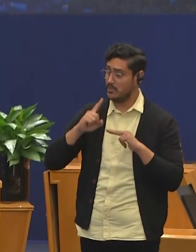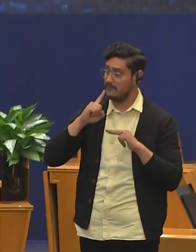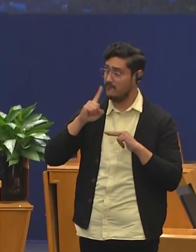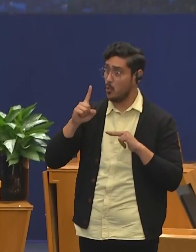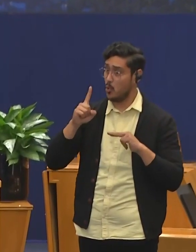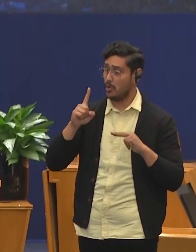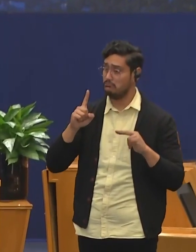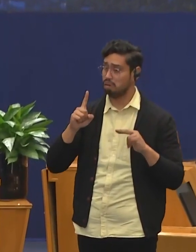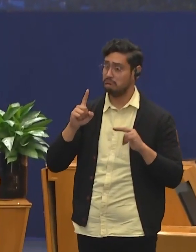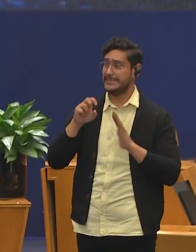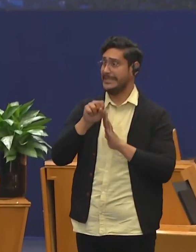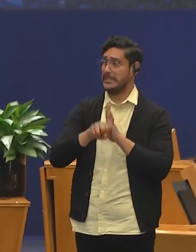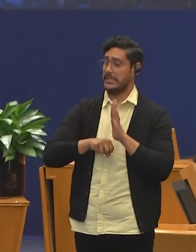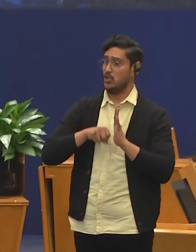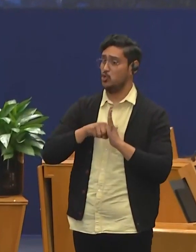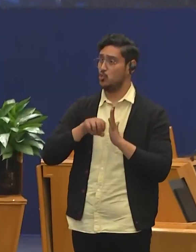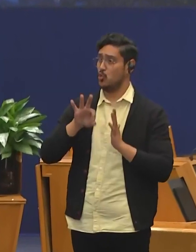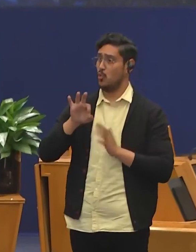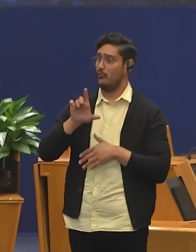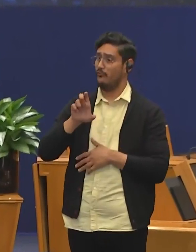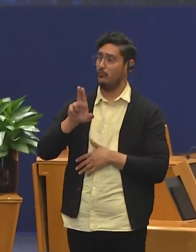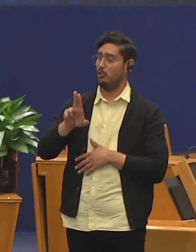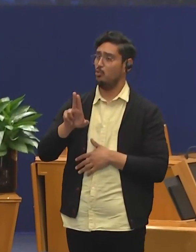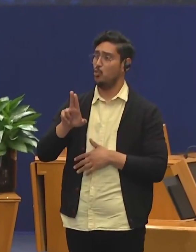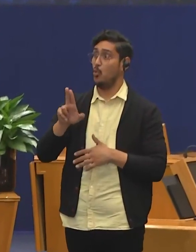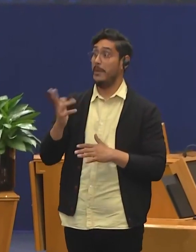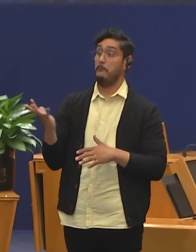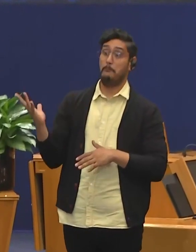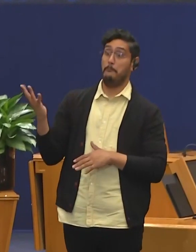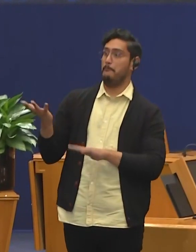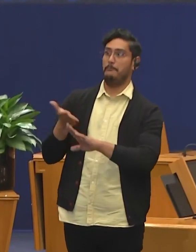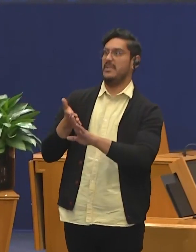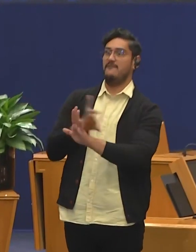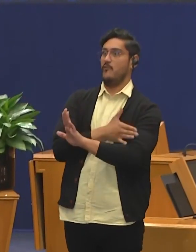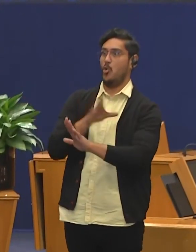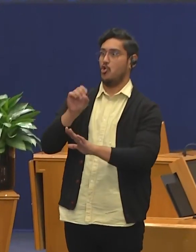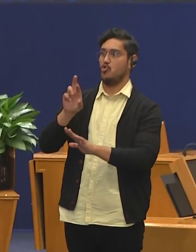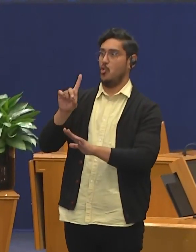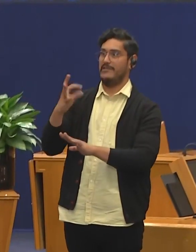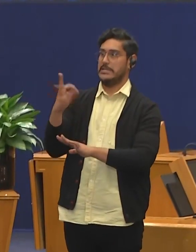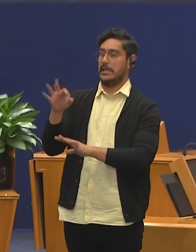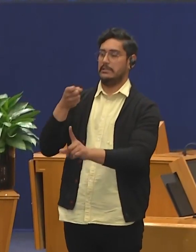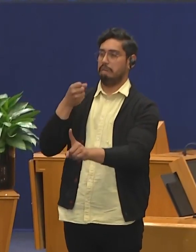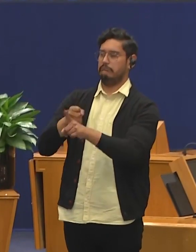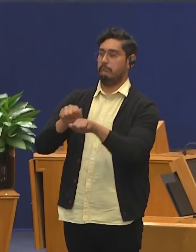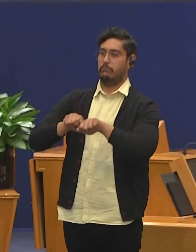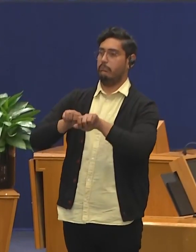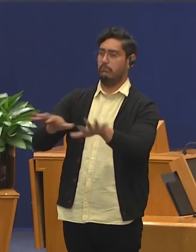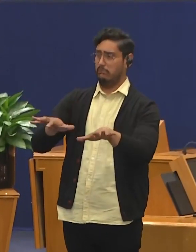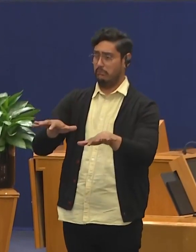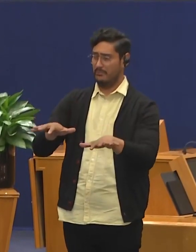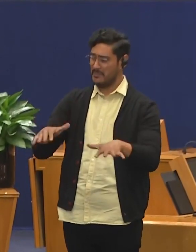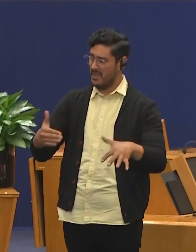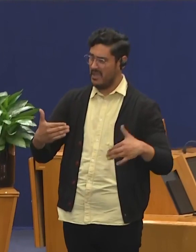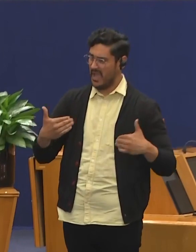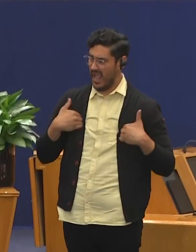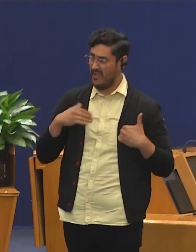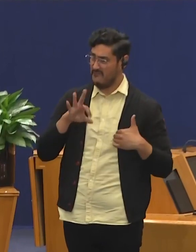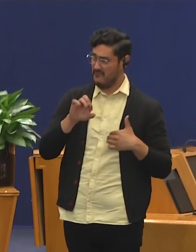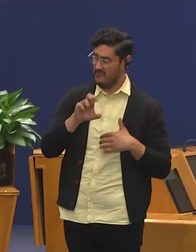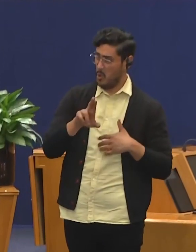THERE ANY INCREASES IN SEASONAL